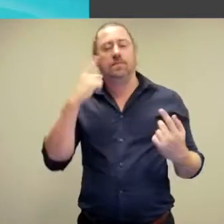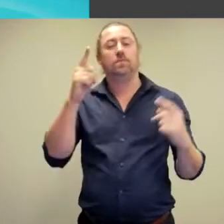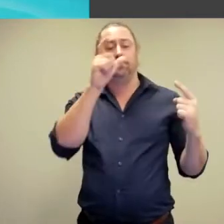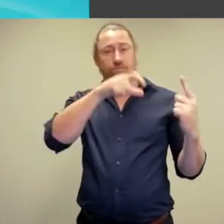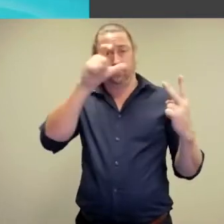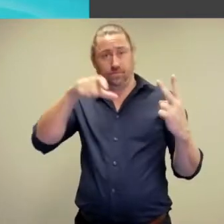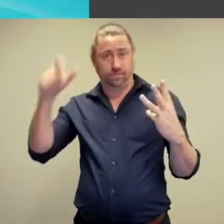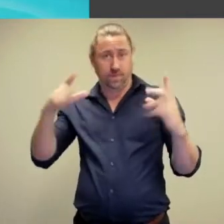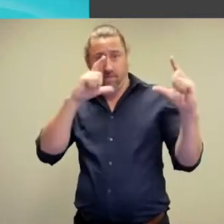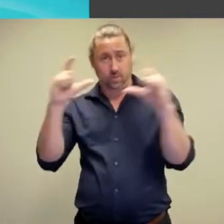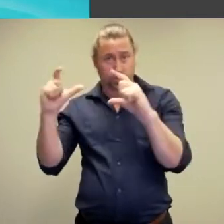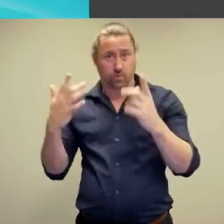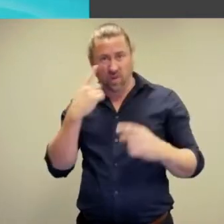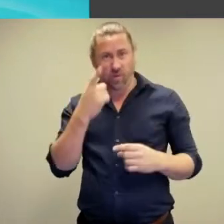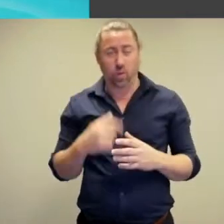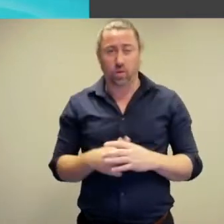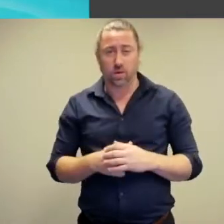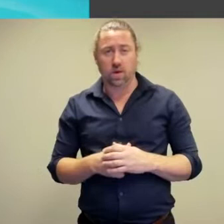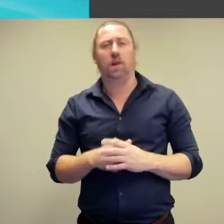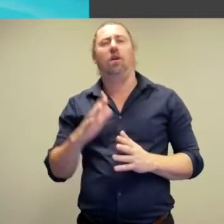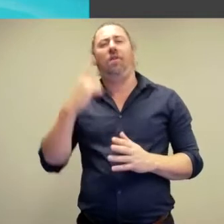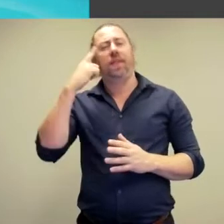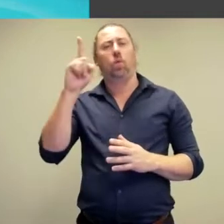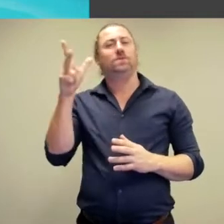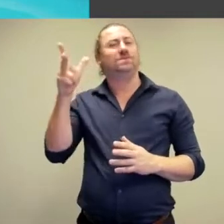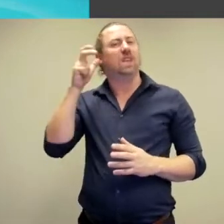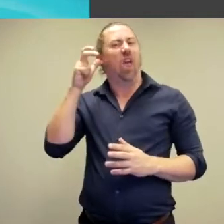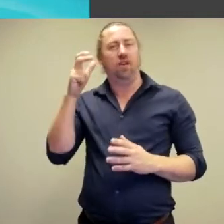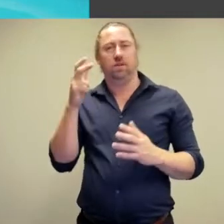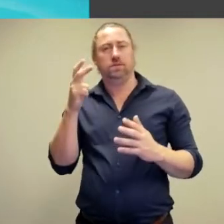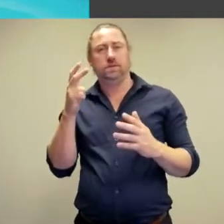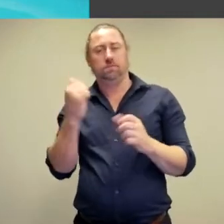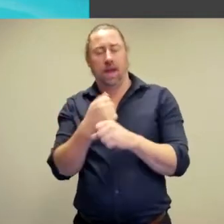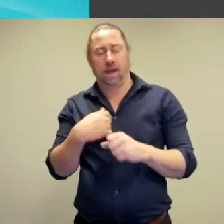start with and think about the sounds that they